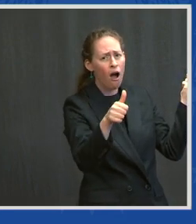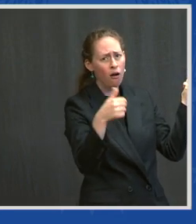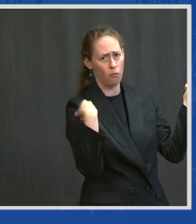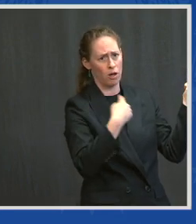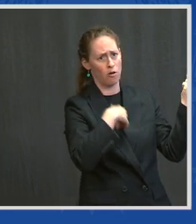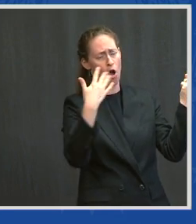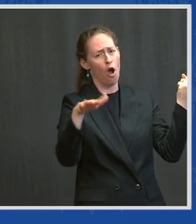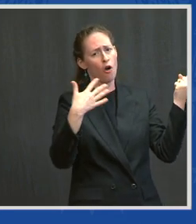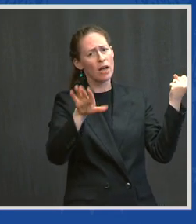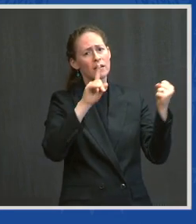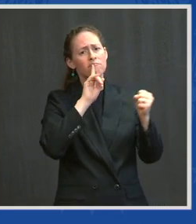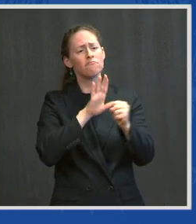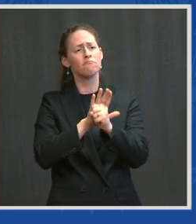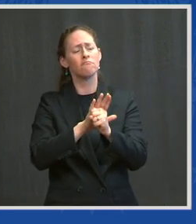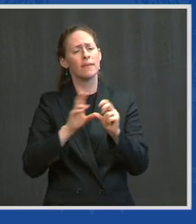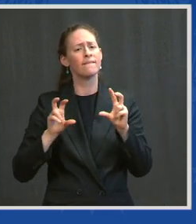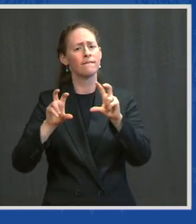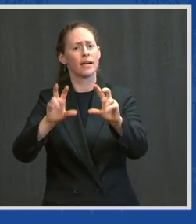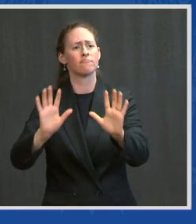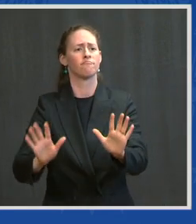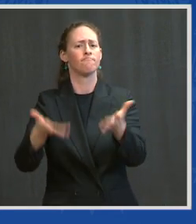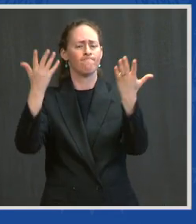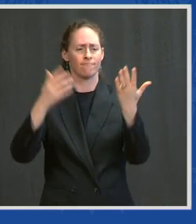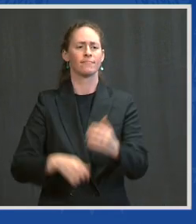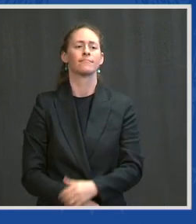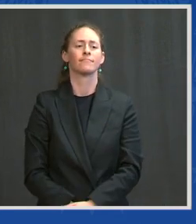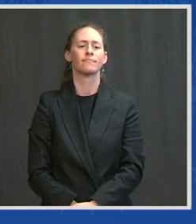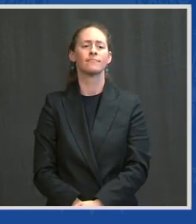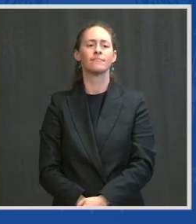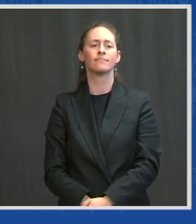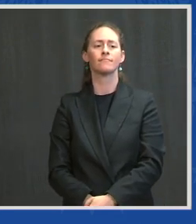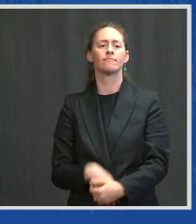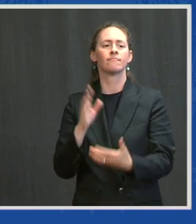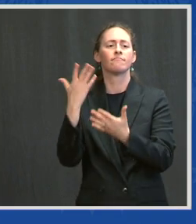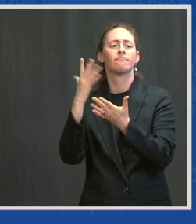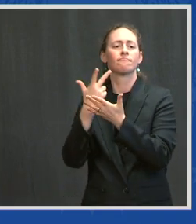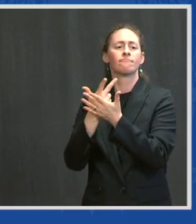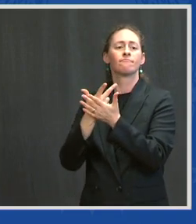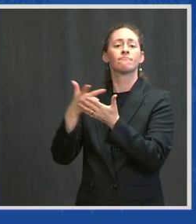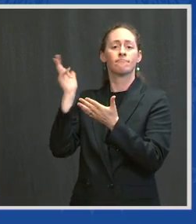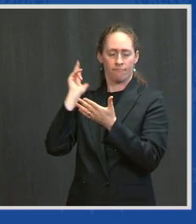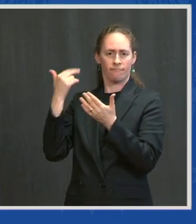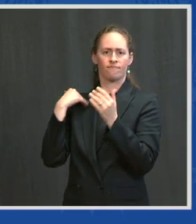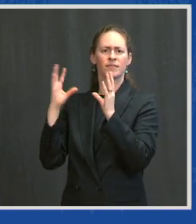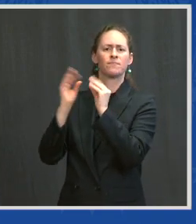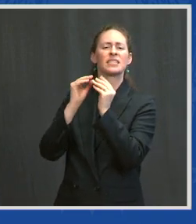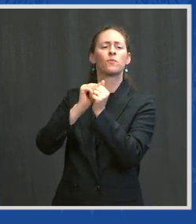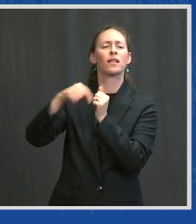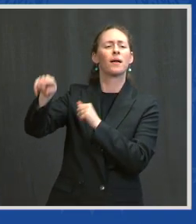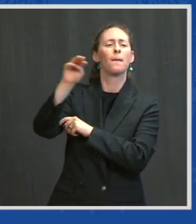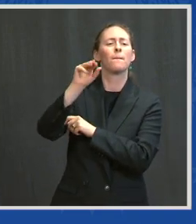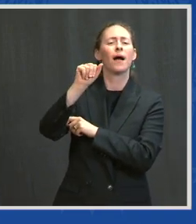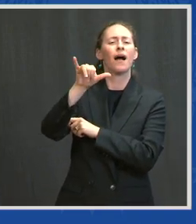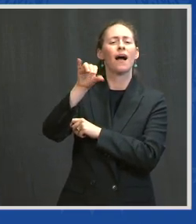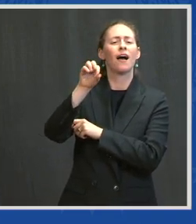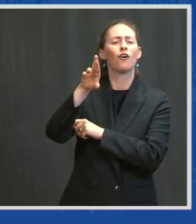the bipartisan United States Conference of Mayors, the National League of Cities, National Association of Counties --